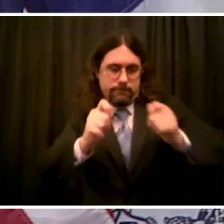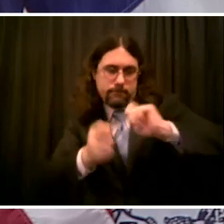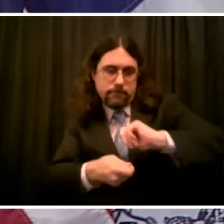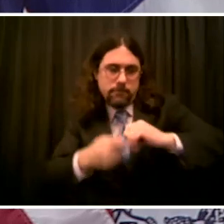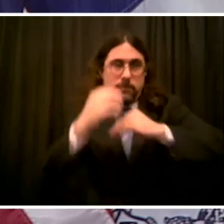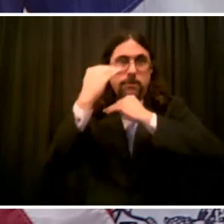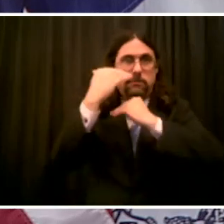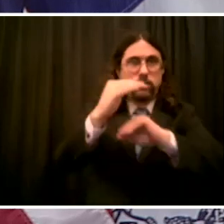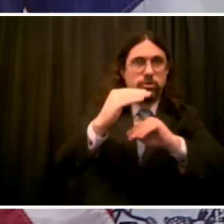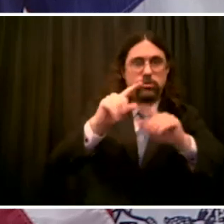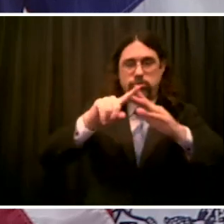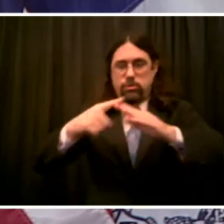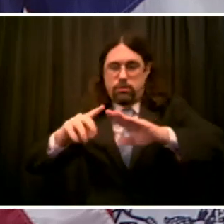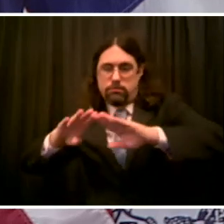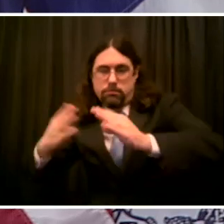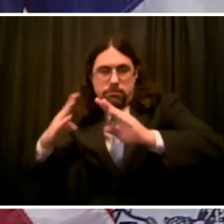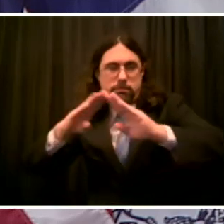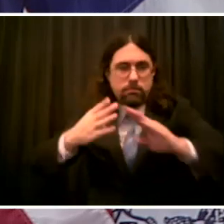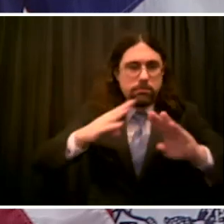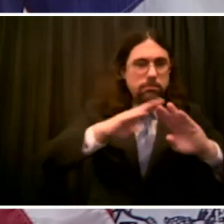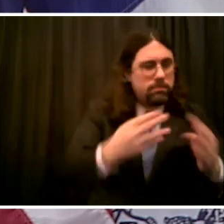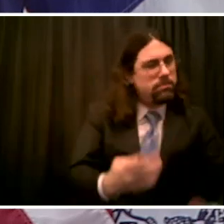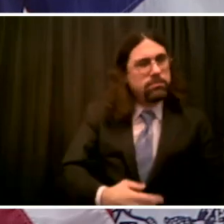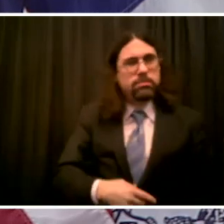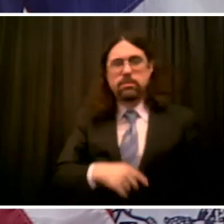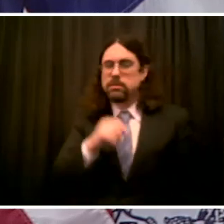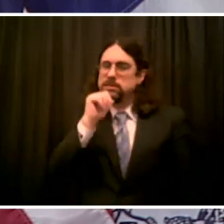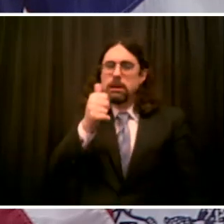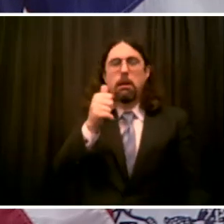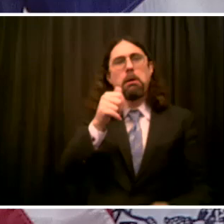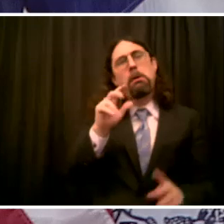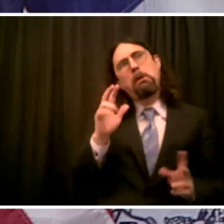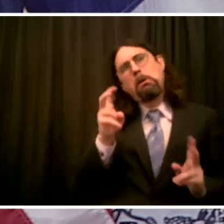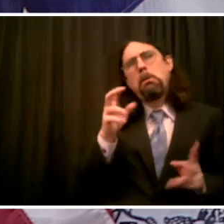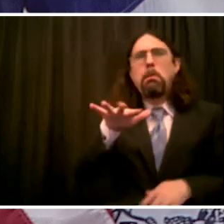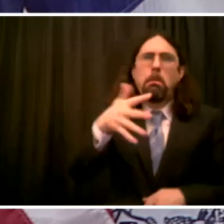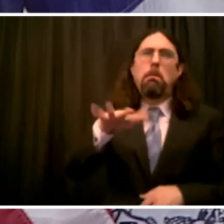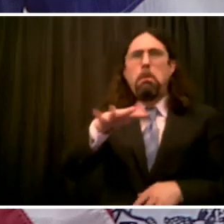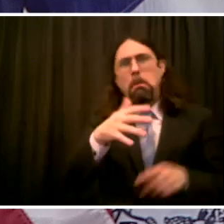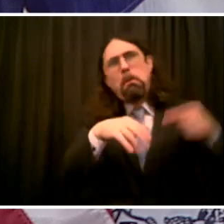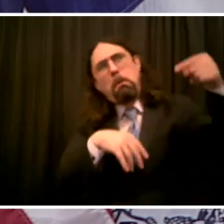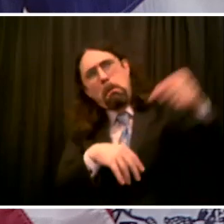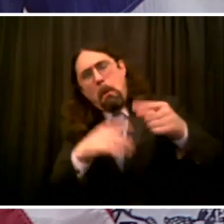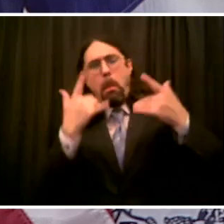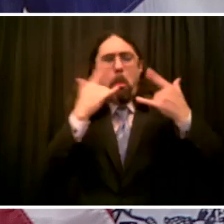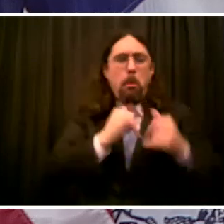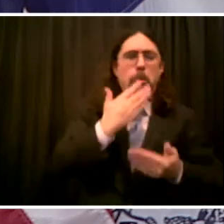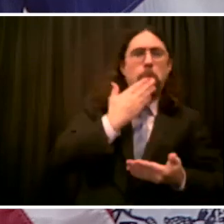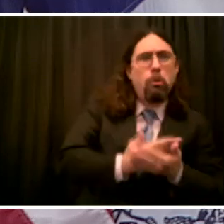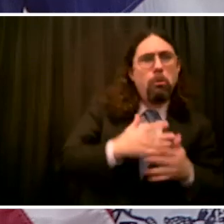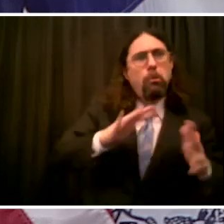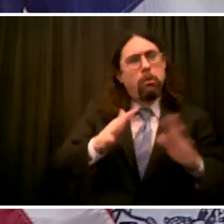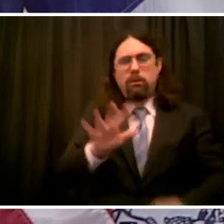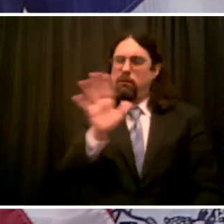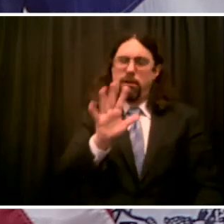OBVIOUSLY, THERE'S ALSO THE STATE'S INDICATORS, AND E'WRE ALL WORKING TOGETHER BECSAUE